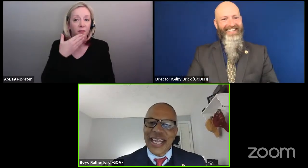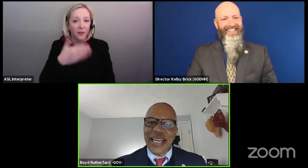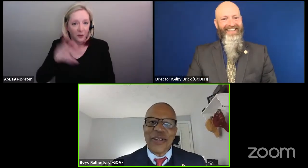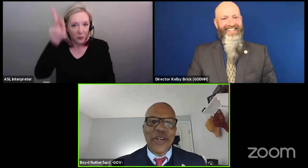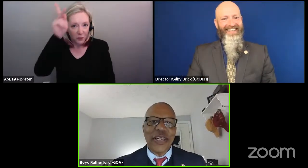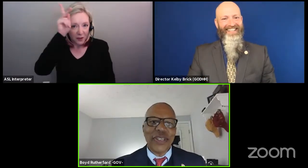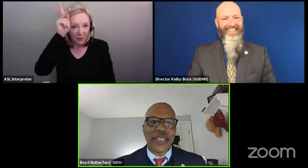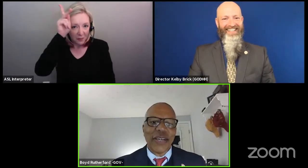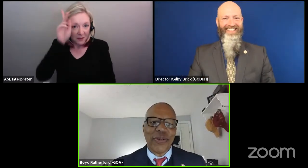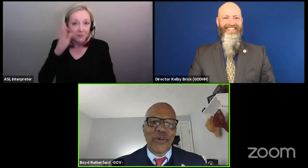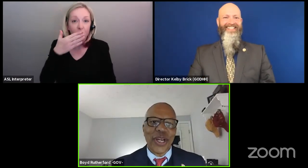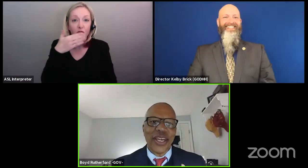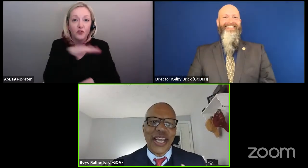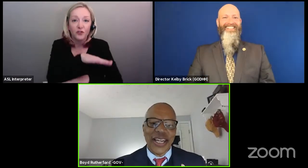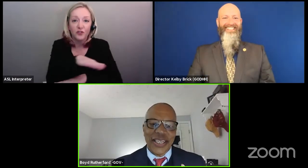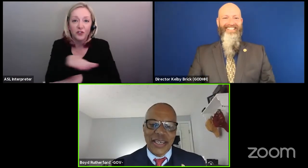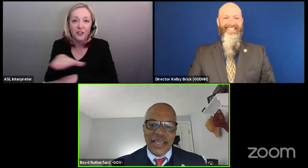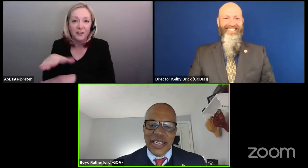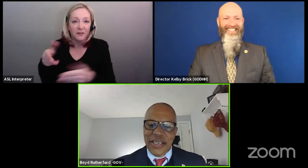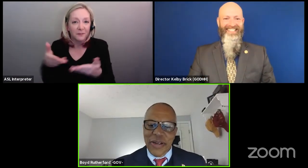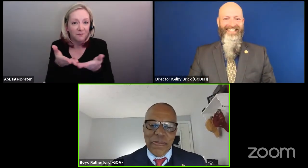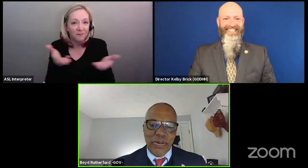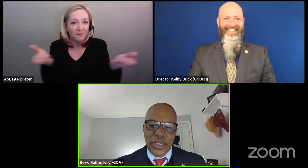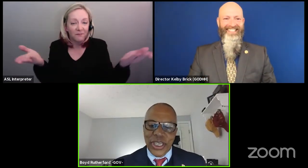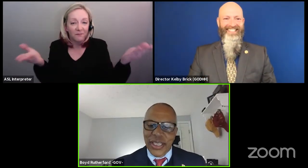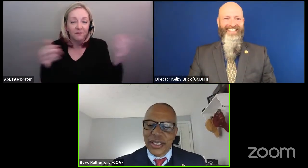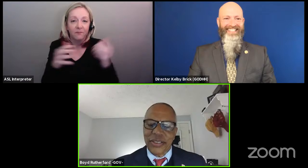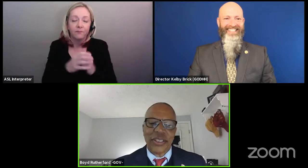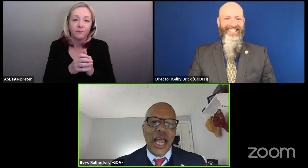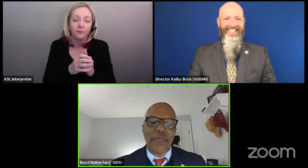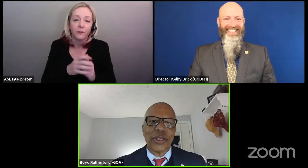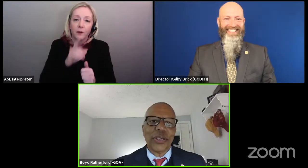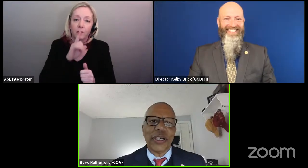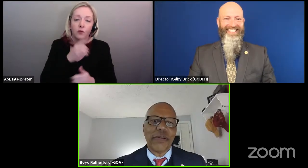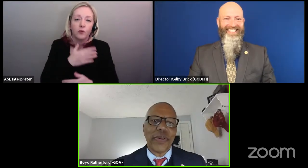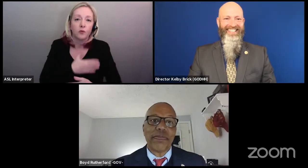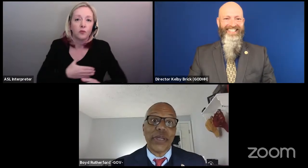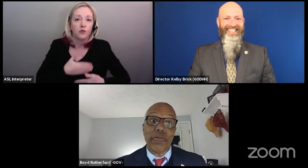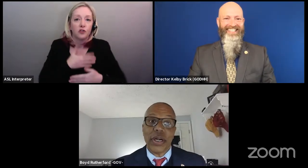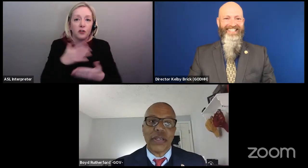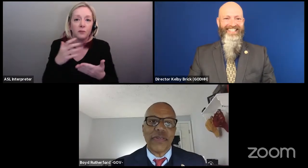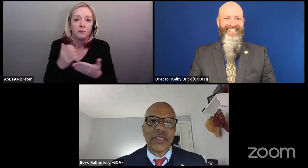Thank you, everyone. I'm excited to be a part of this